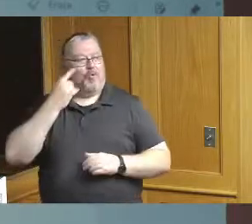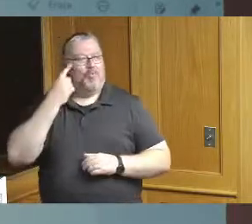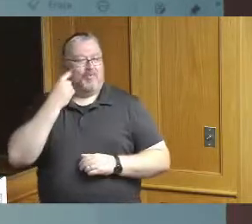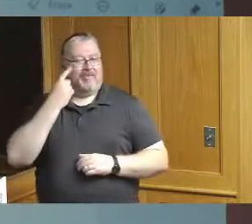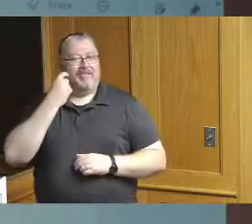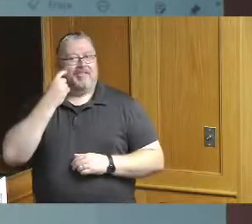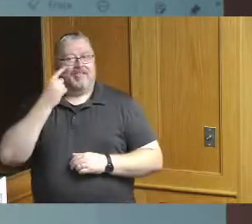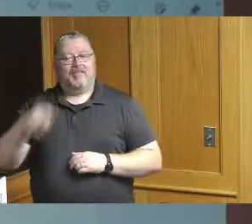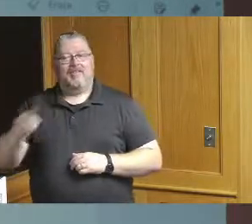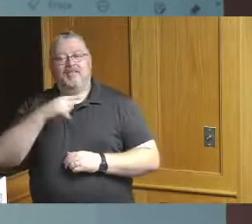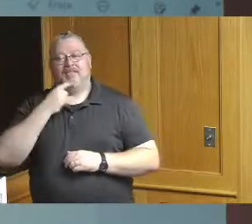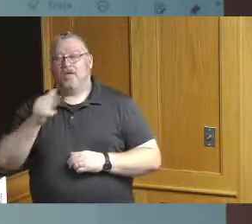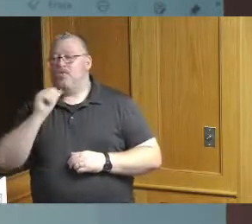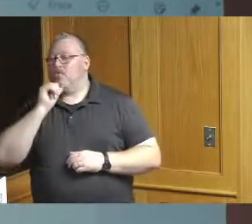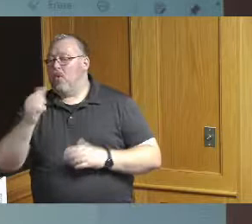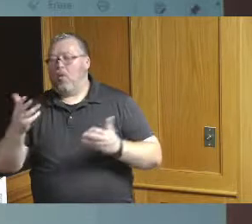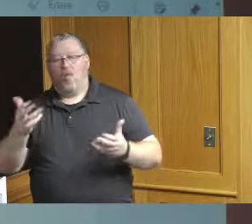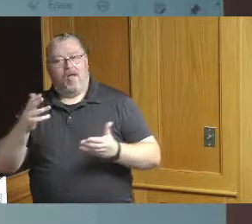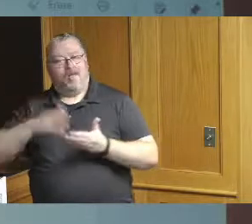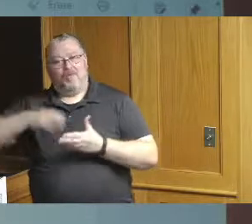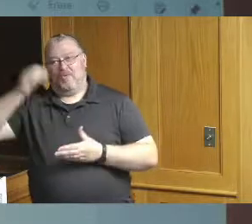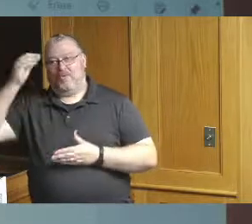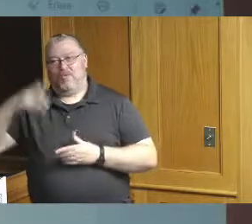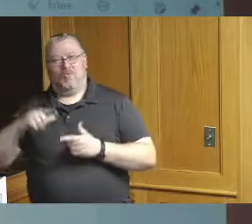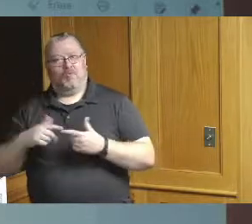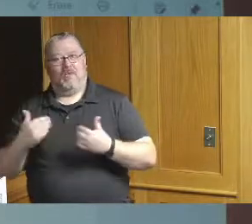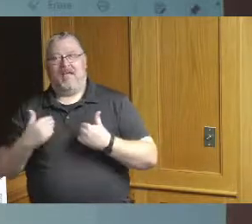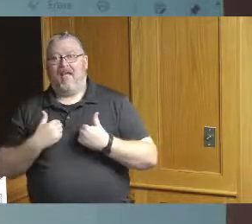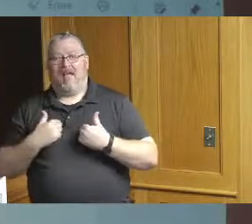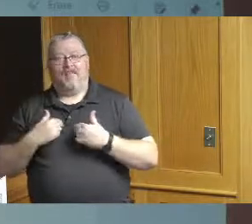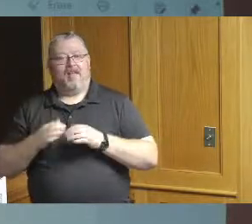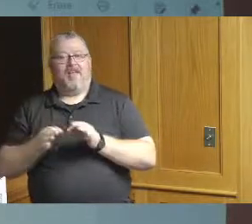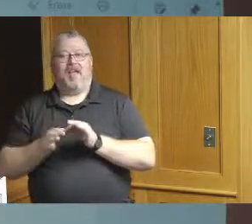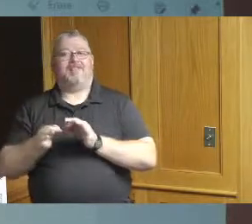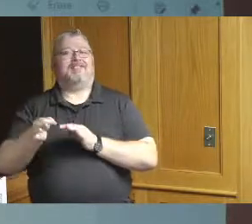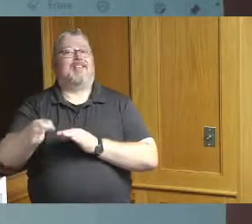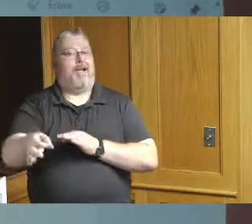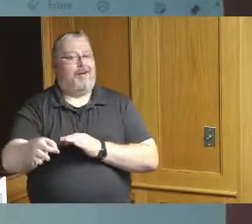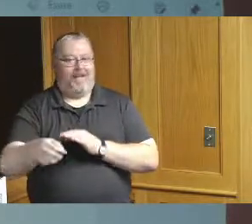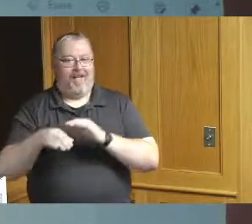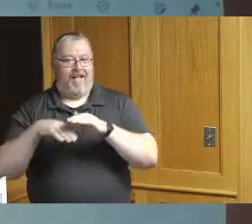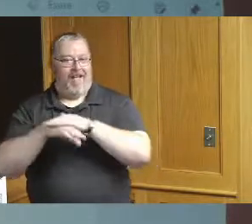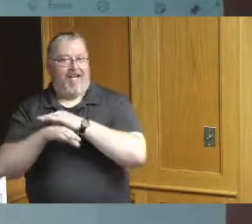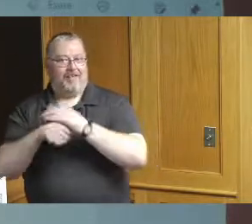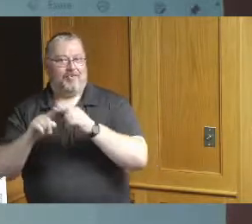they have said they don't want the students to have extended access to the system so that's one